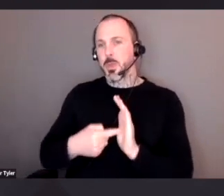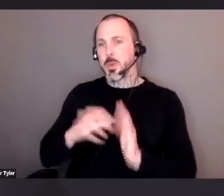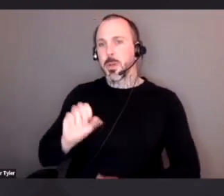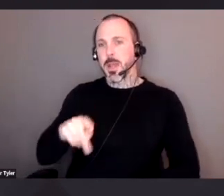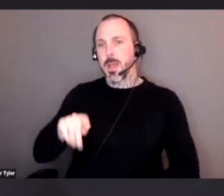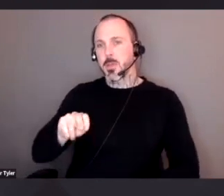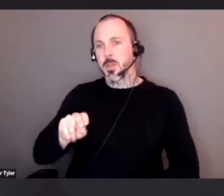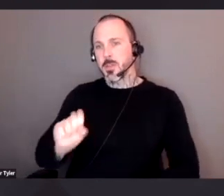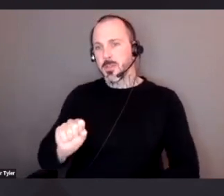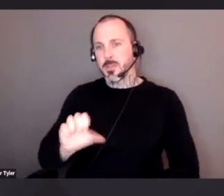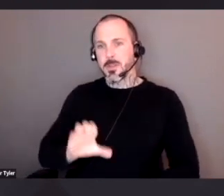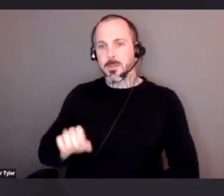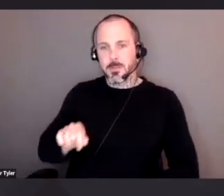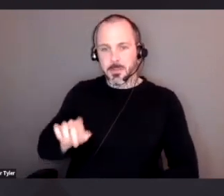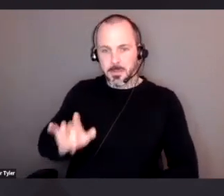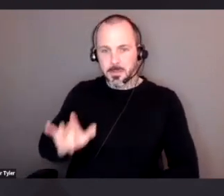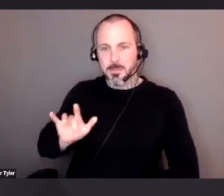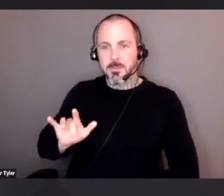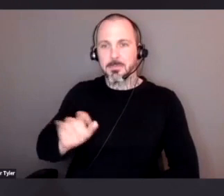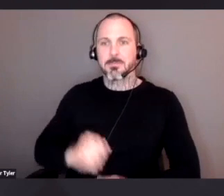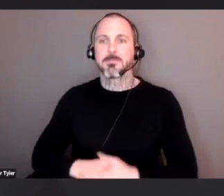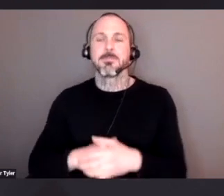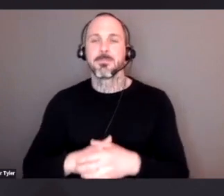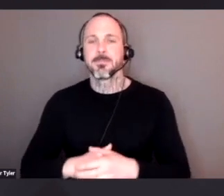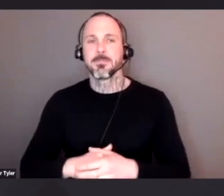by clicking on the link that will shortly be provided in the chat box.